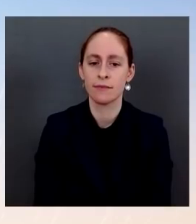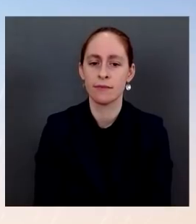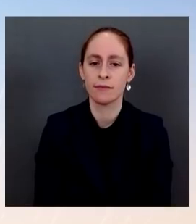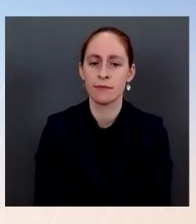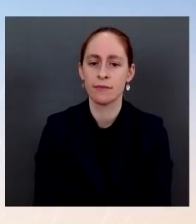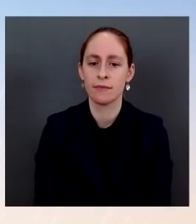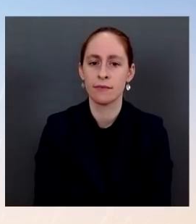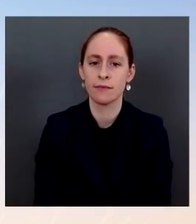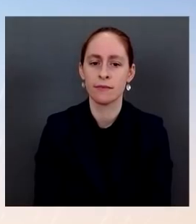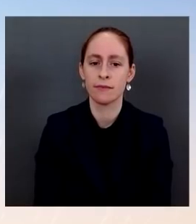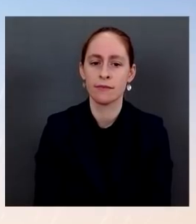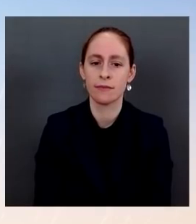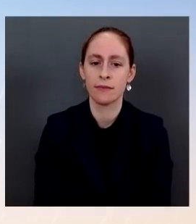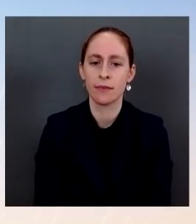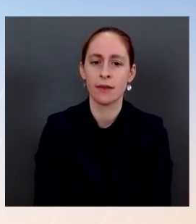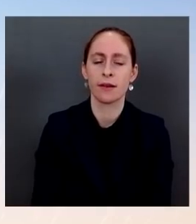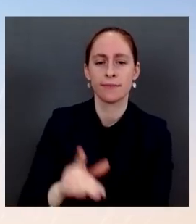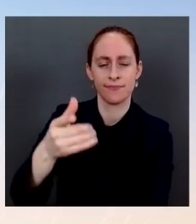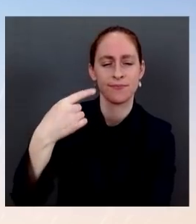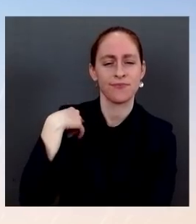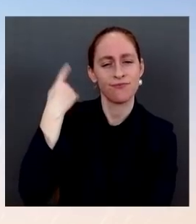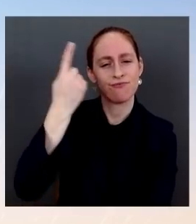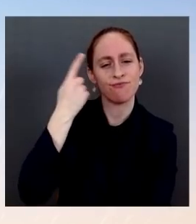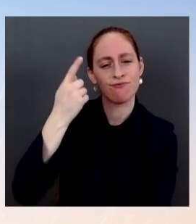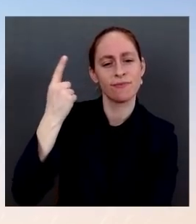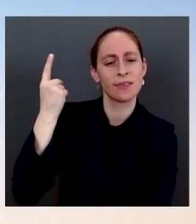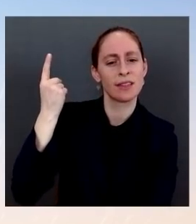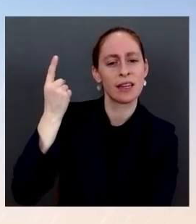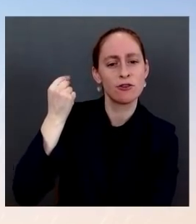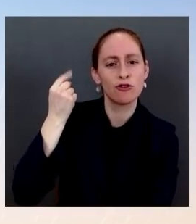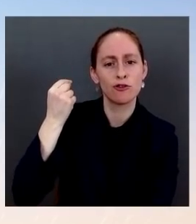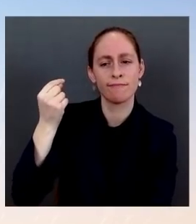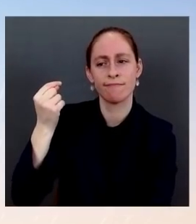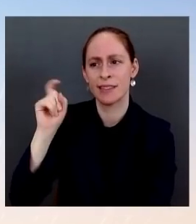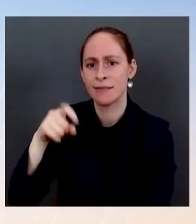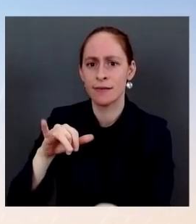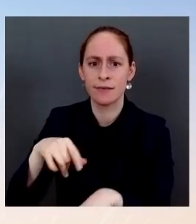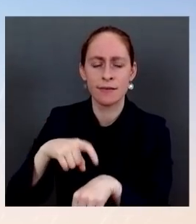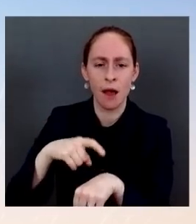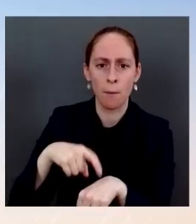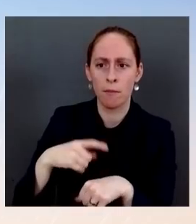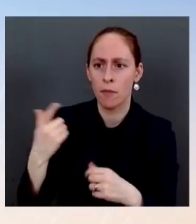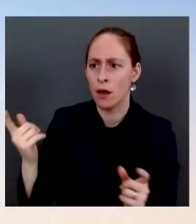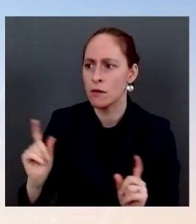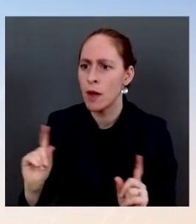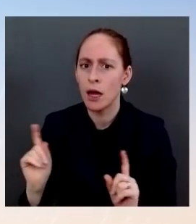And so, for them, this could be predictable, just because so many people are trying to gather.